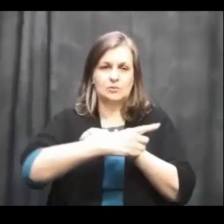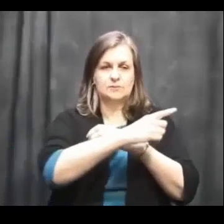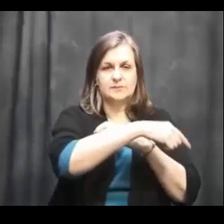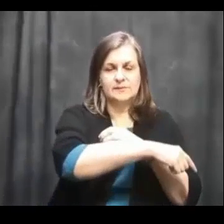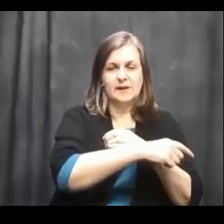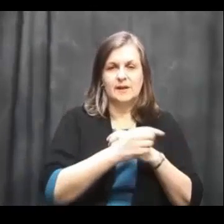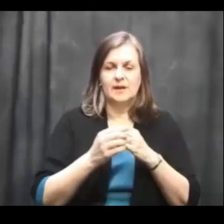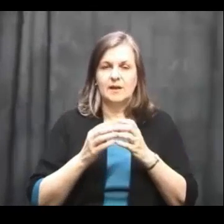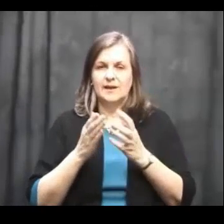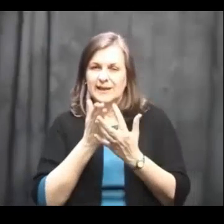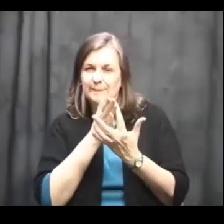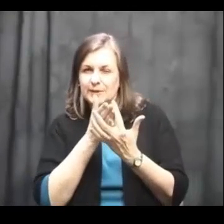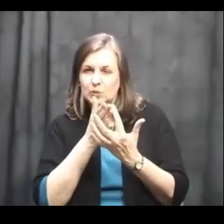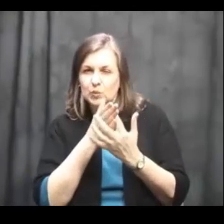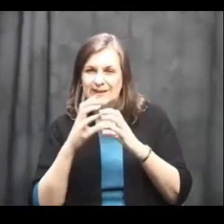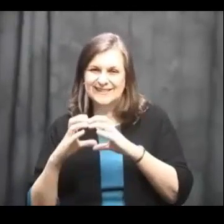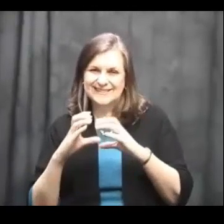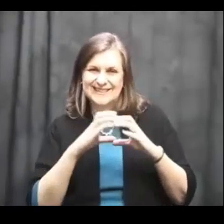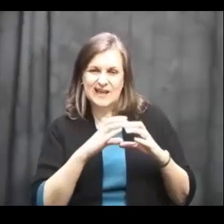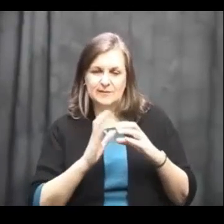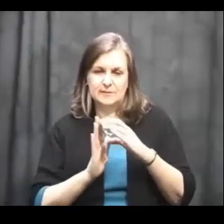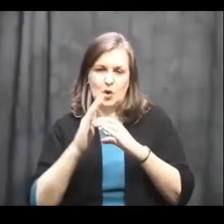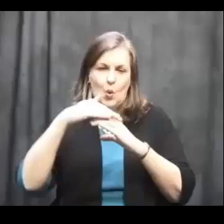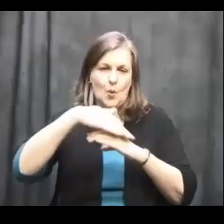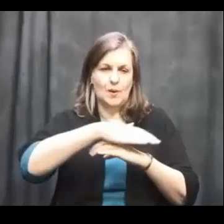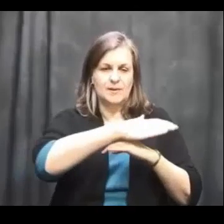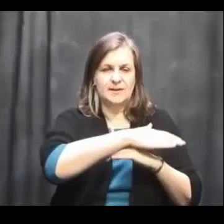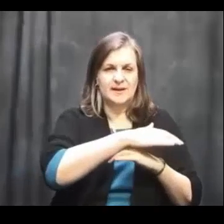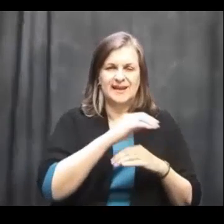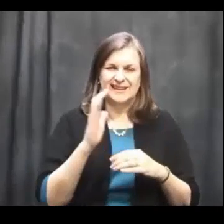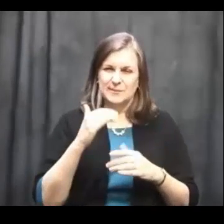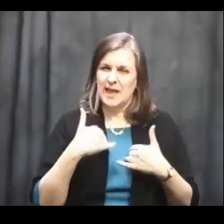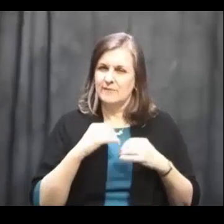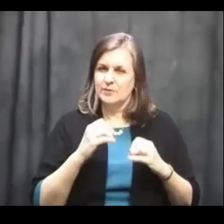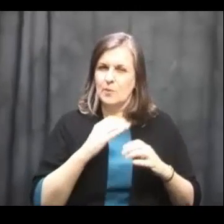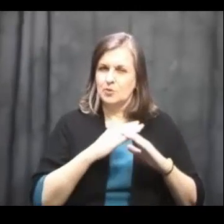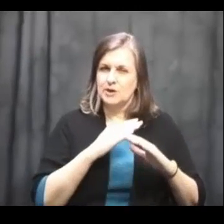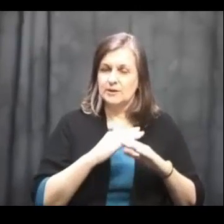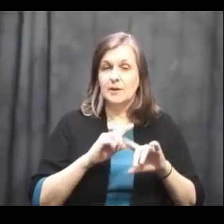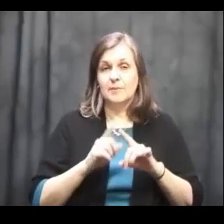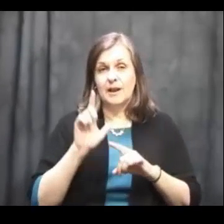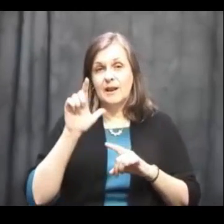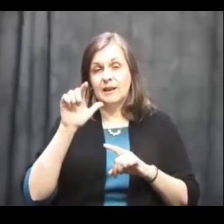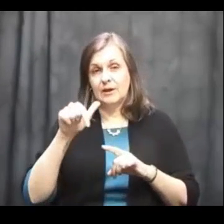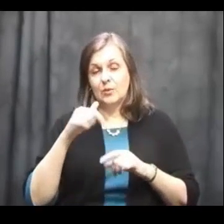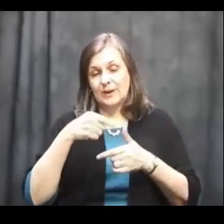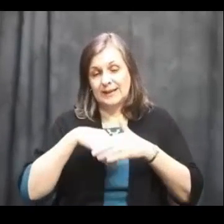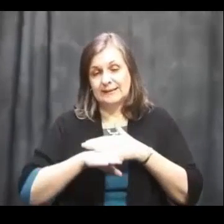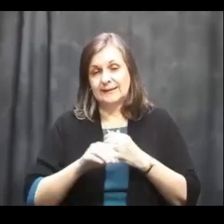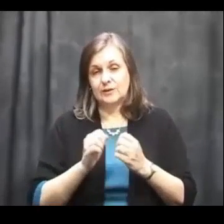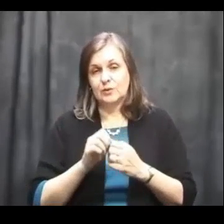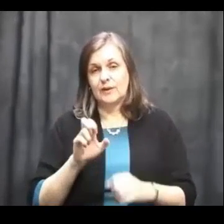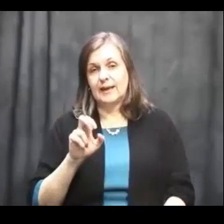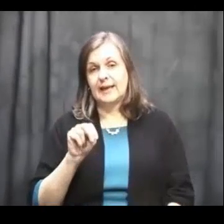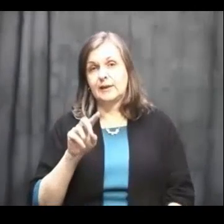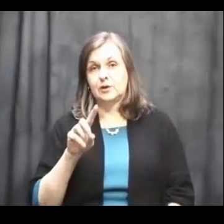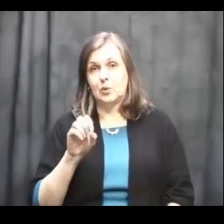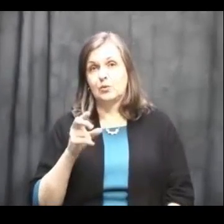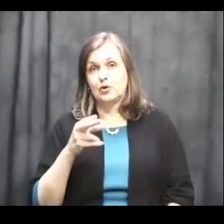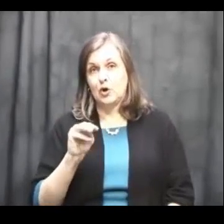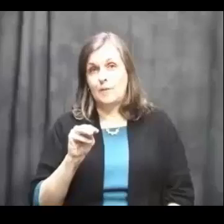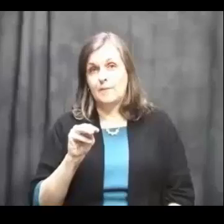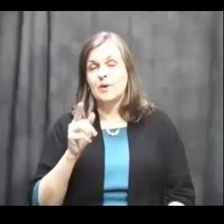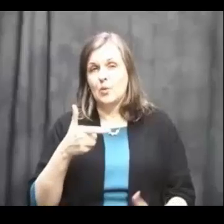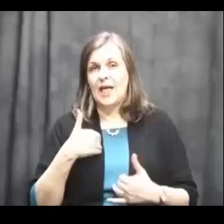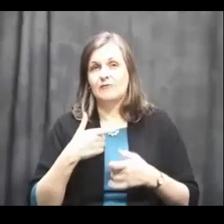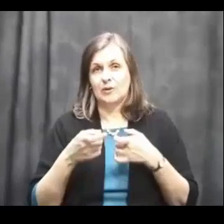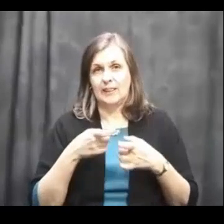of running along between cells sort of going on notice that it will be regulated once it comes in to this endoderm layer